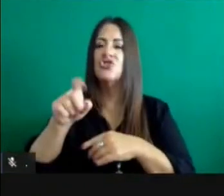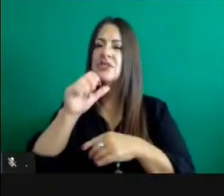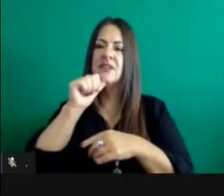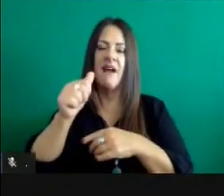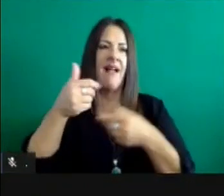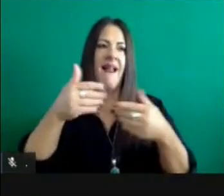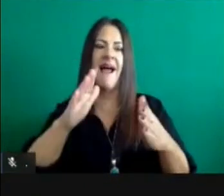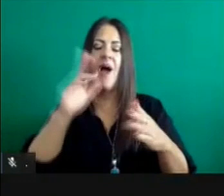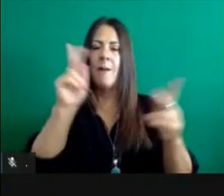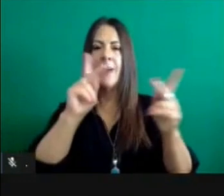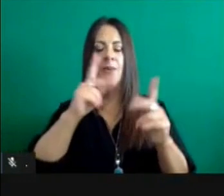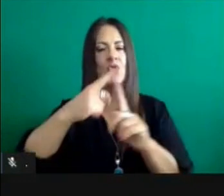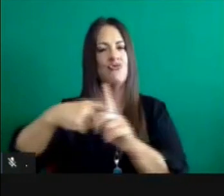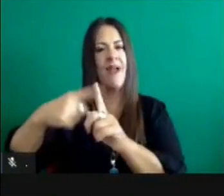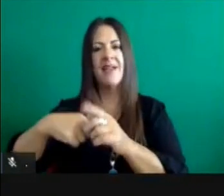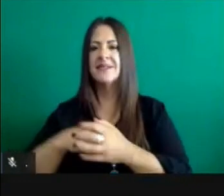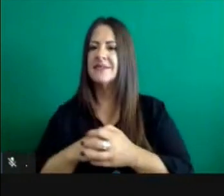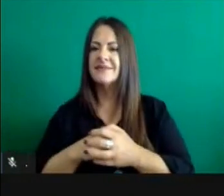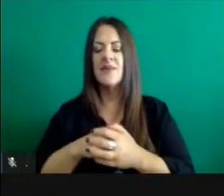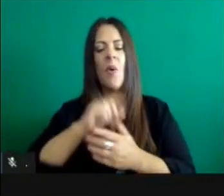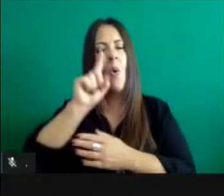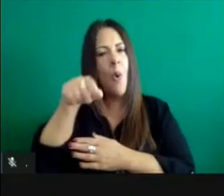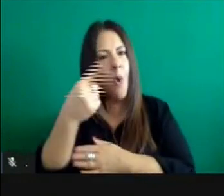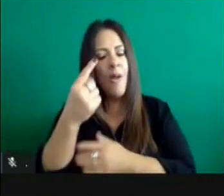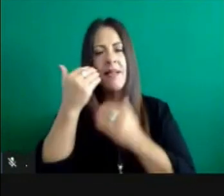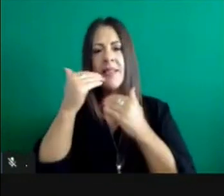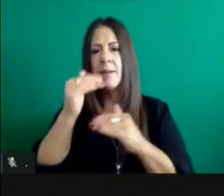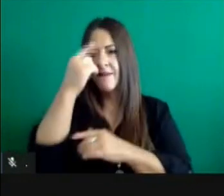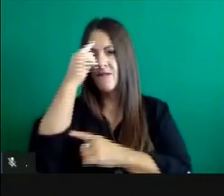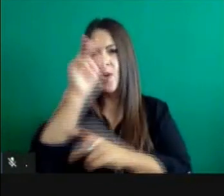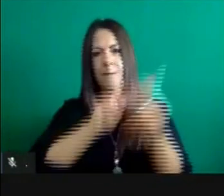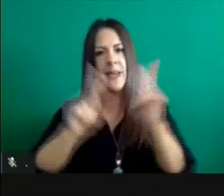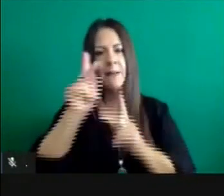SHOULD NOT RENT TO PEOPLE COMING FROM THOSE REGIONS UNDER